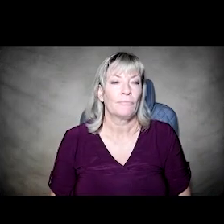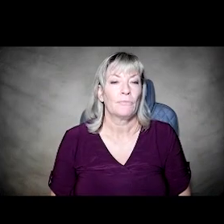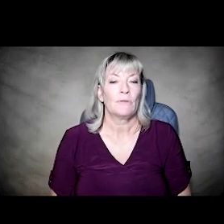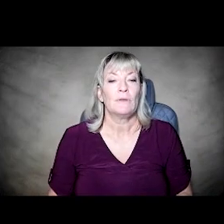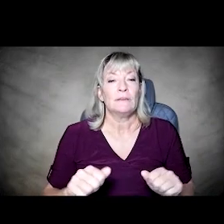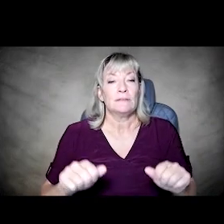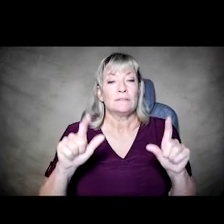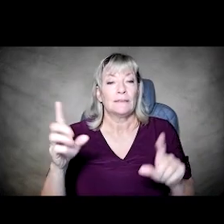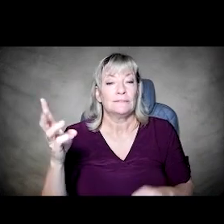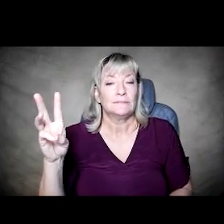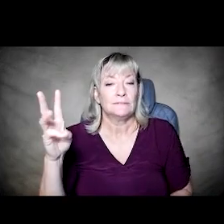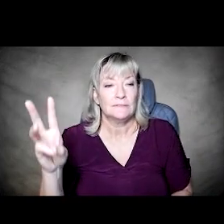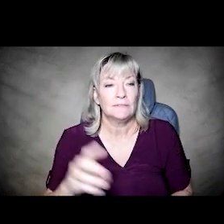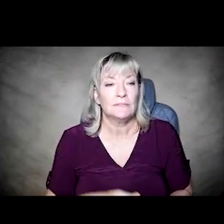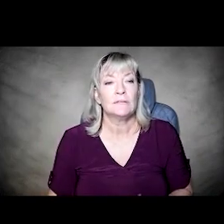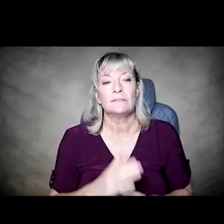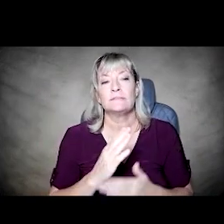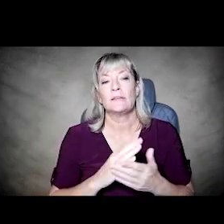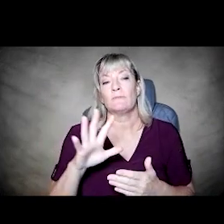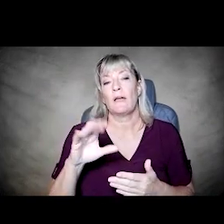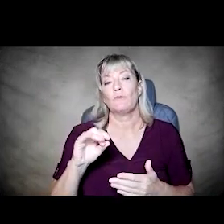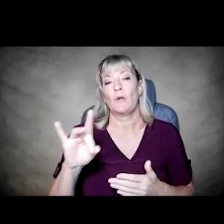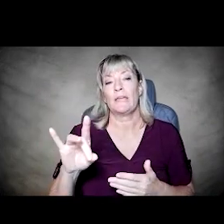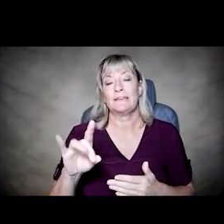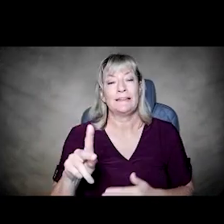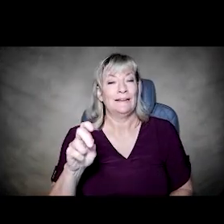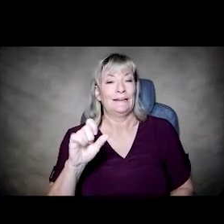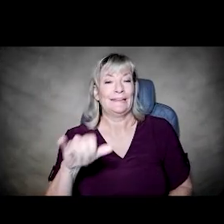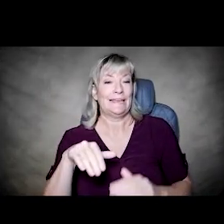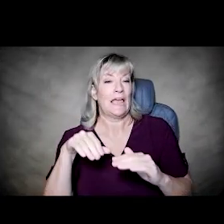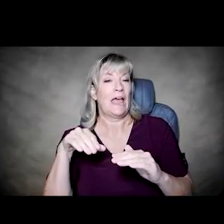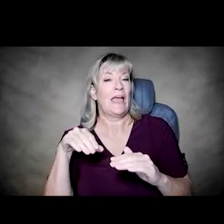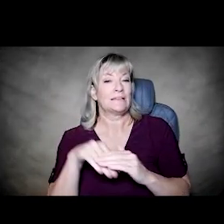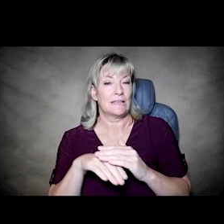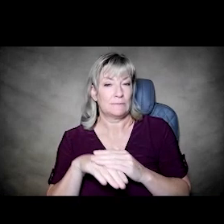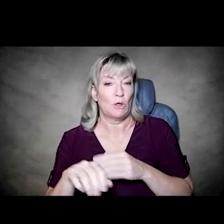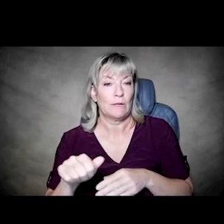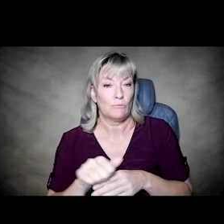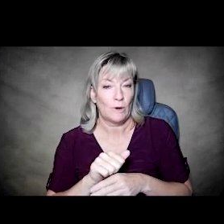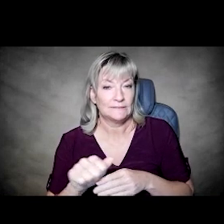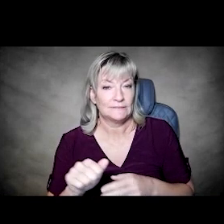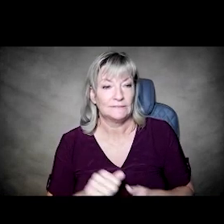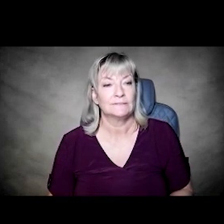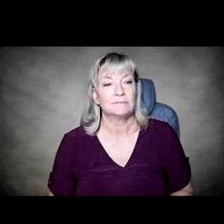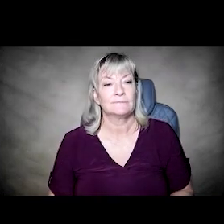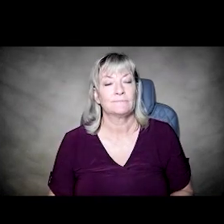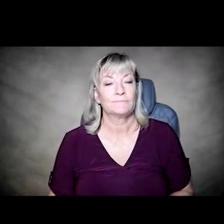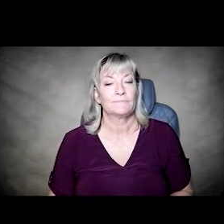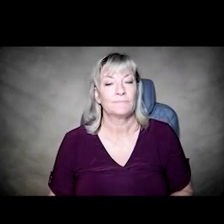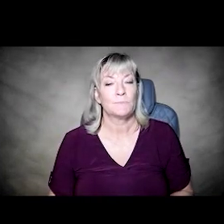Slide 16, Section 508 – Key Accessibility Practices.